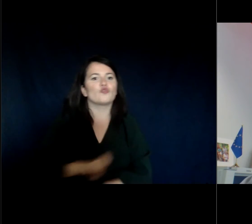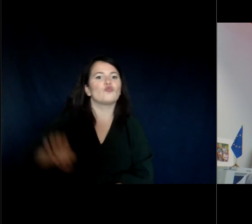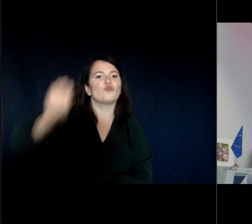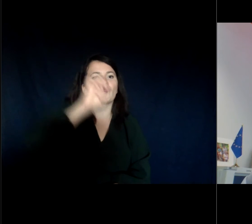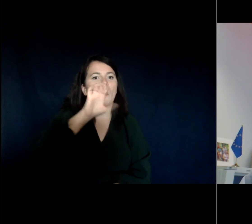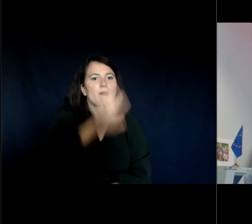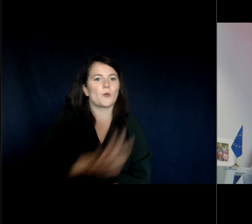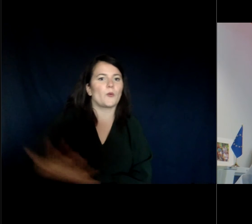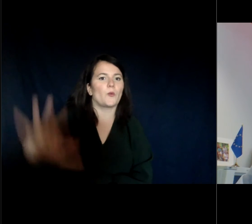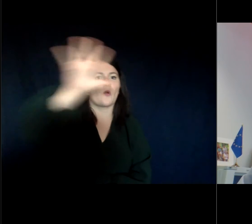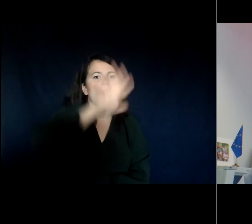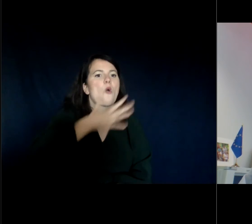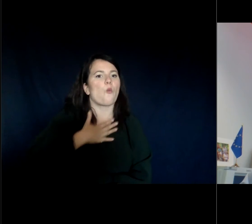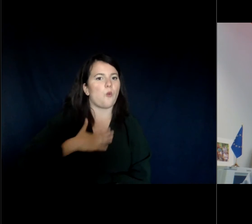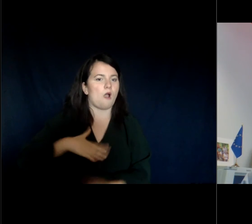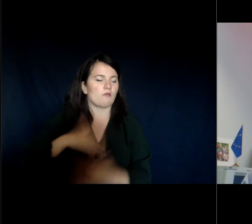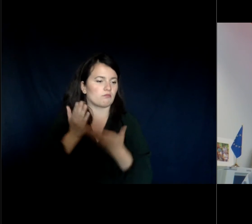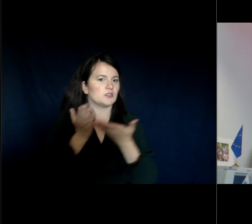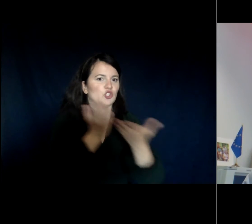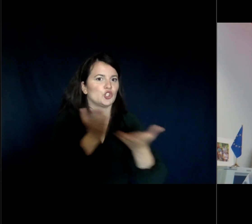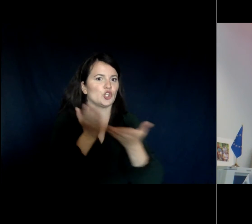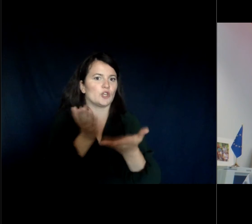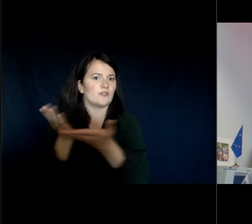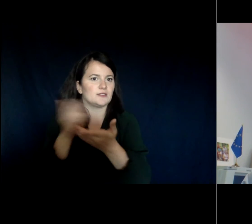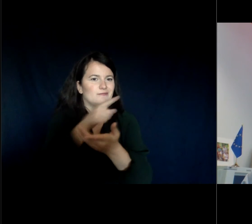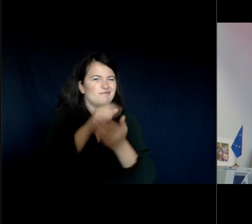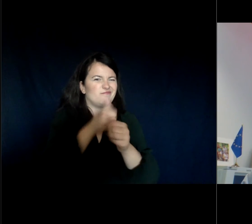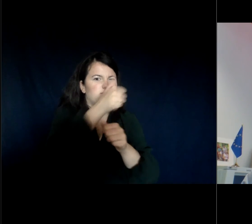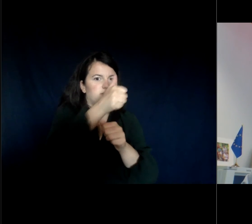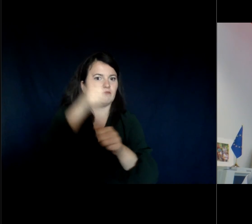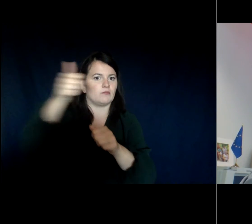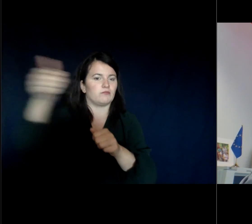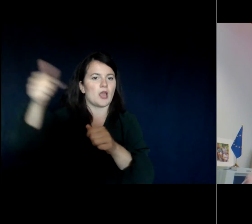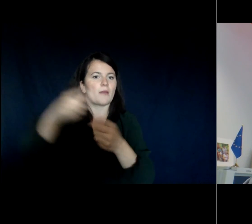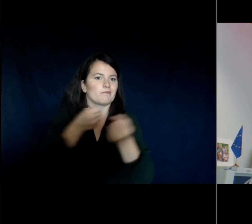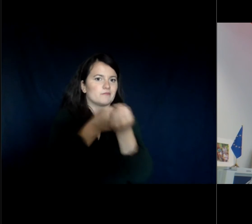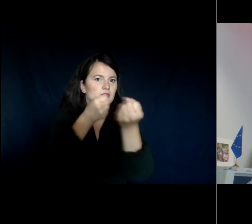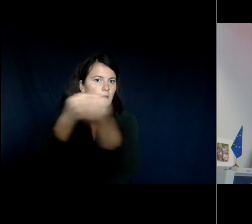Because we think that social services are a tool to empower people.